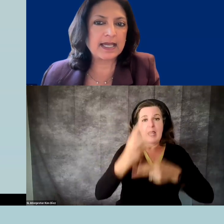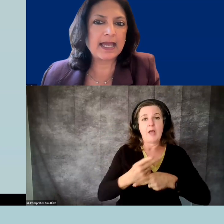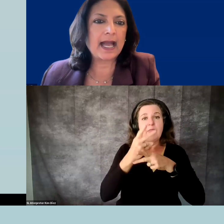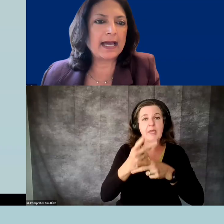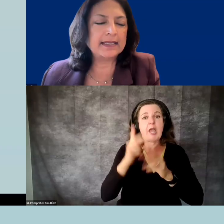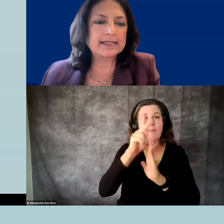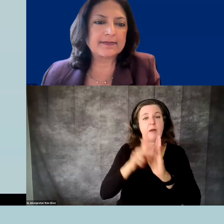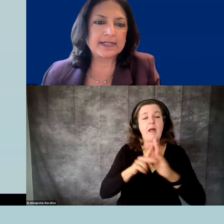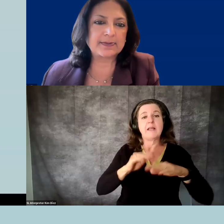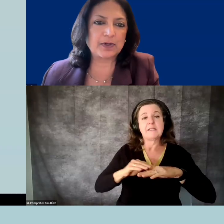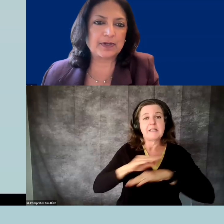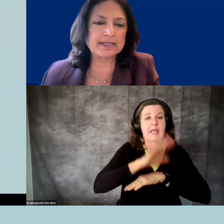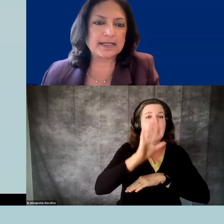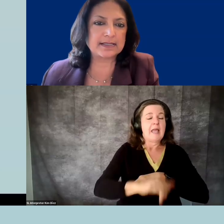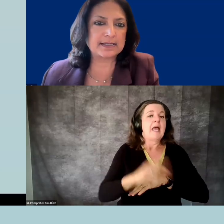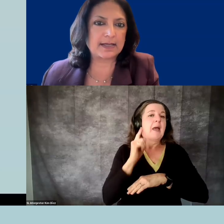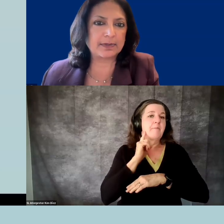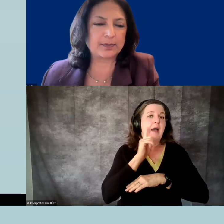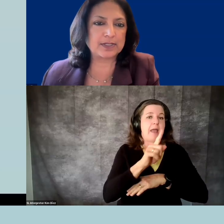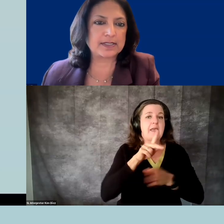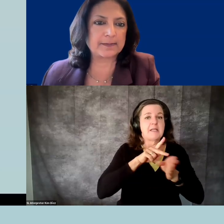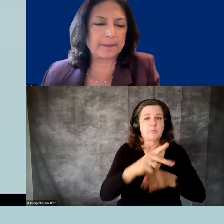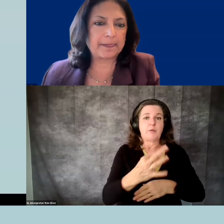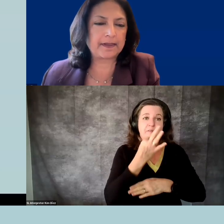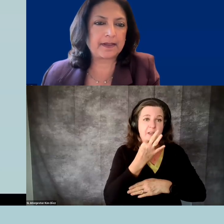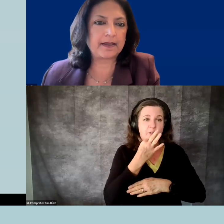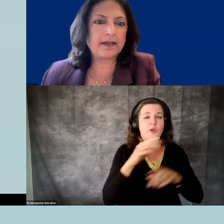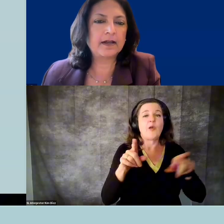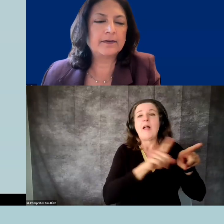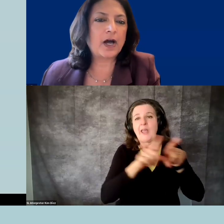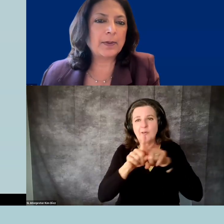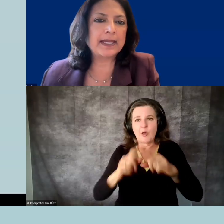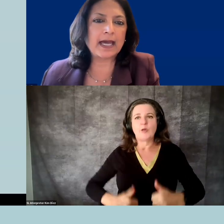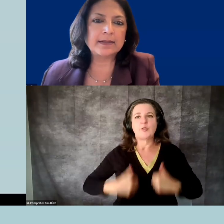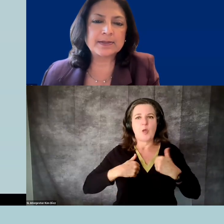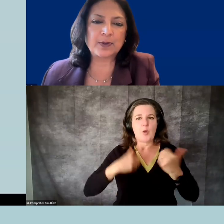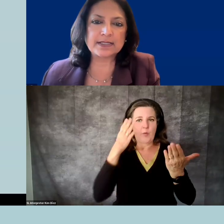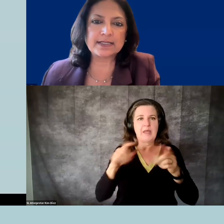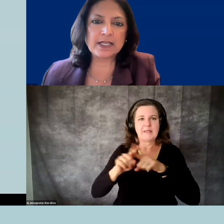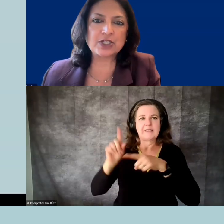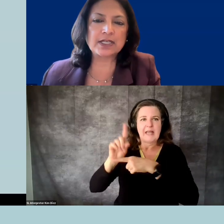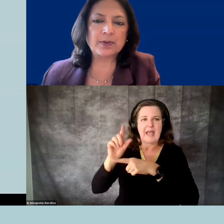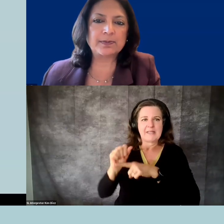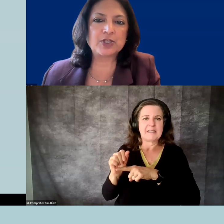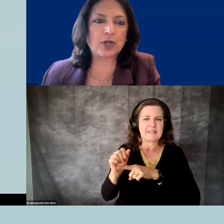and his lived experience as a disabled person. Following Adam's presentation, he will be